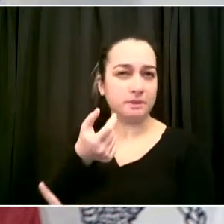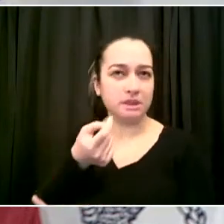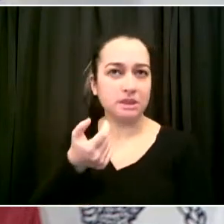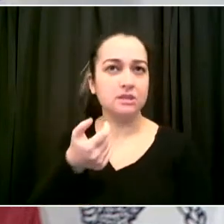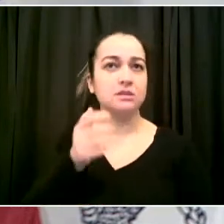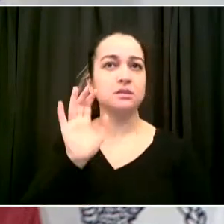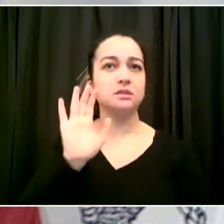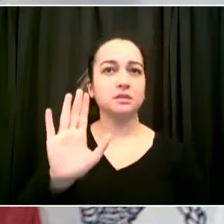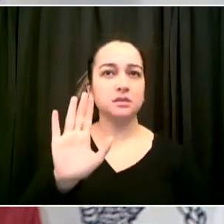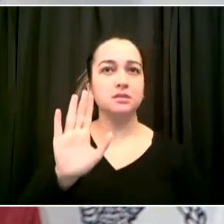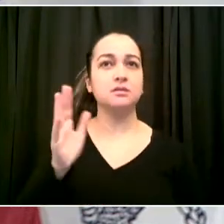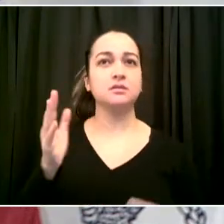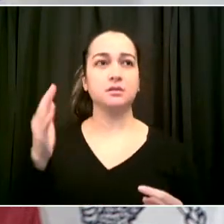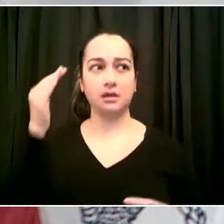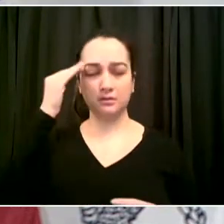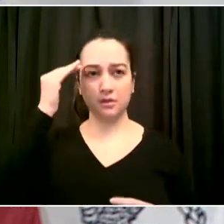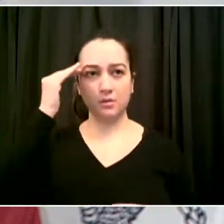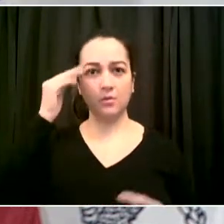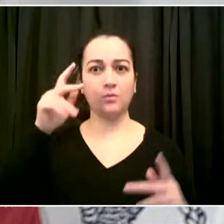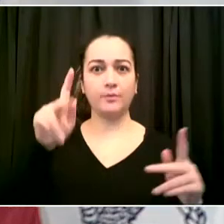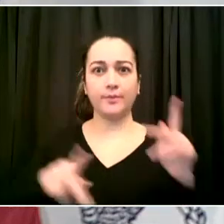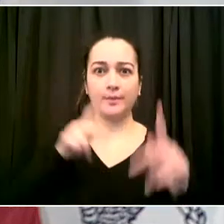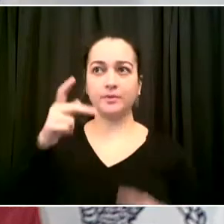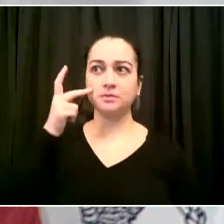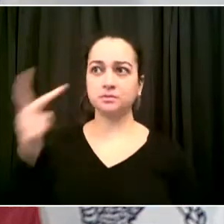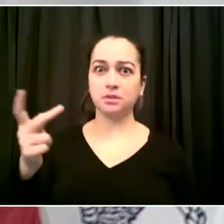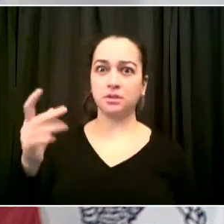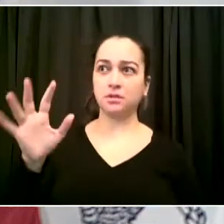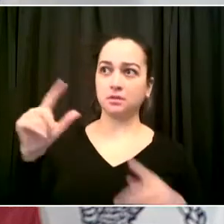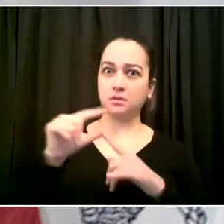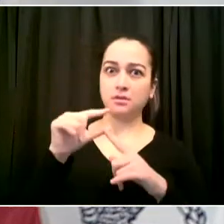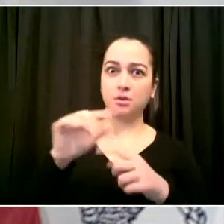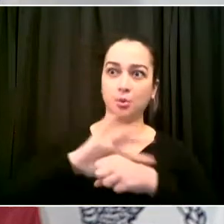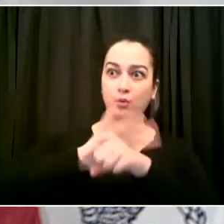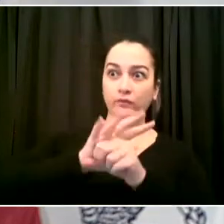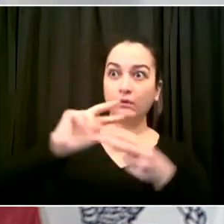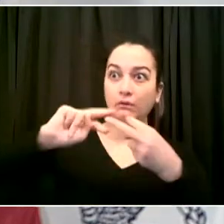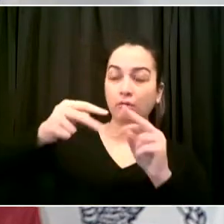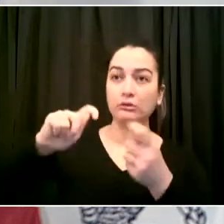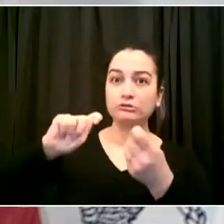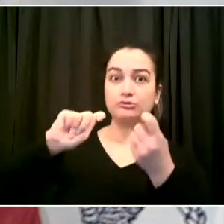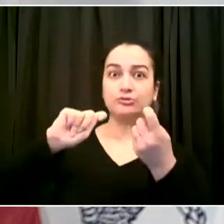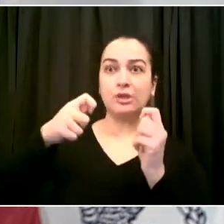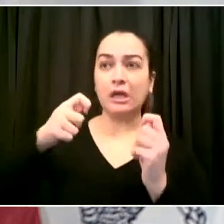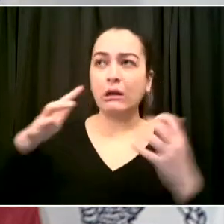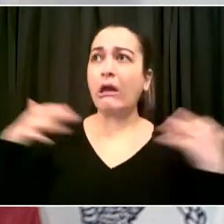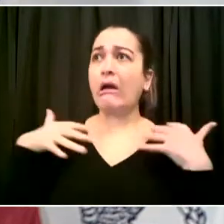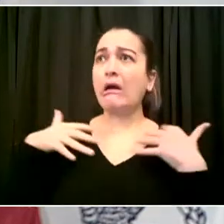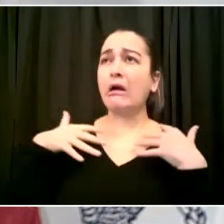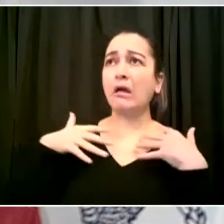I THINK IT'S UNDERSTANDABLE. PEOPLE HERE VARIANTS, IT IS A CAUAUE SFF OR